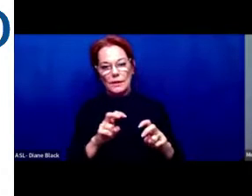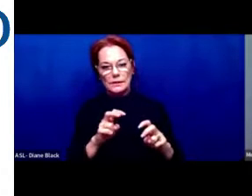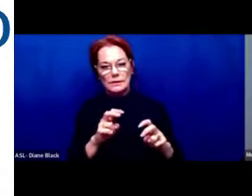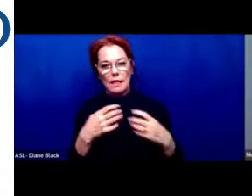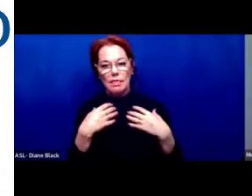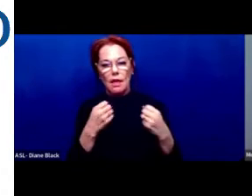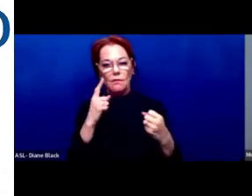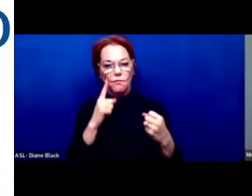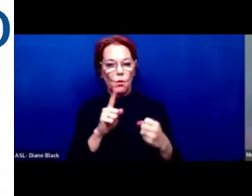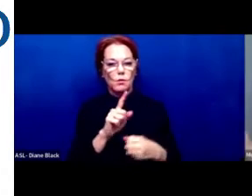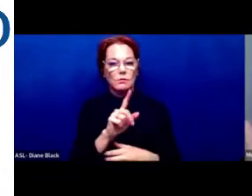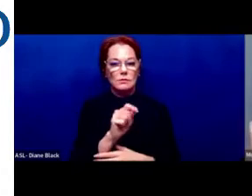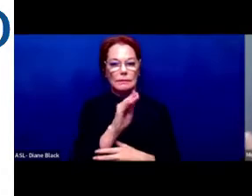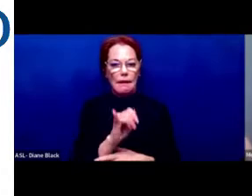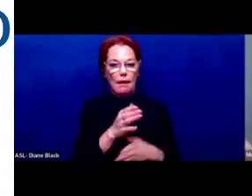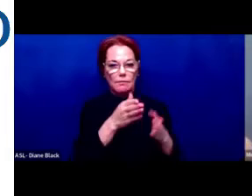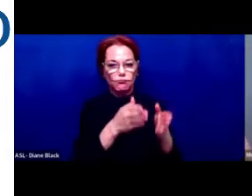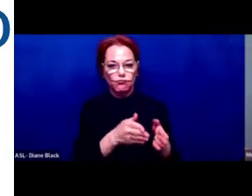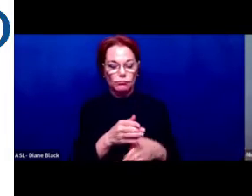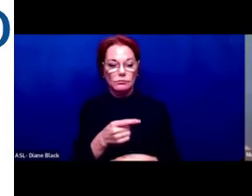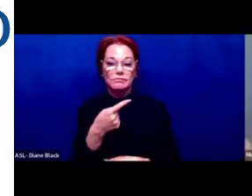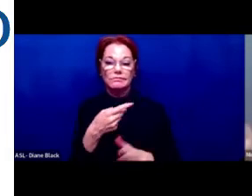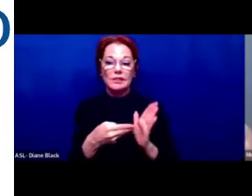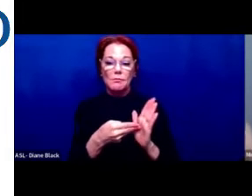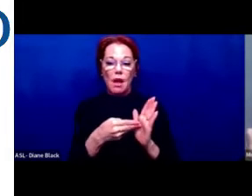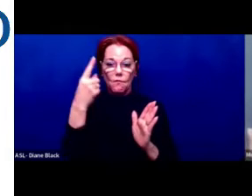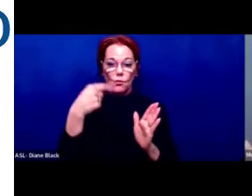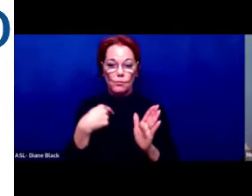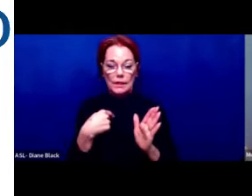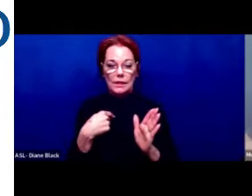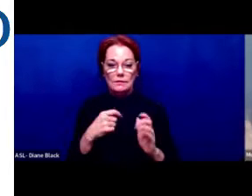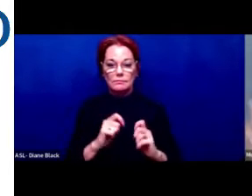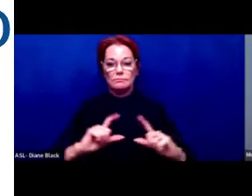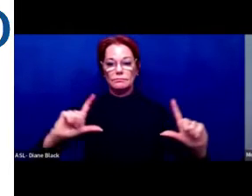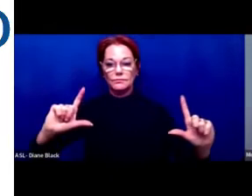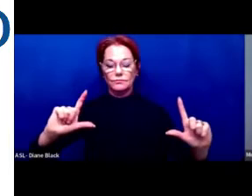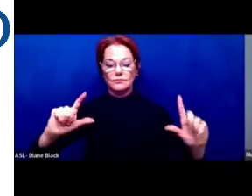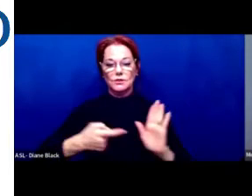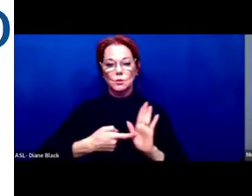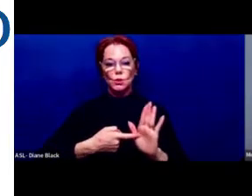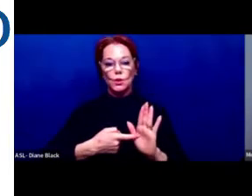injury. And so for me, this model, just essentially, just just to show you that, you know, I'm really interested in all